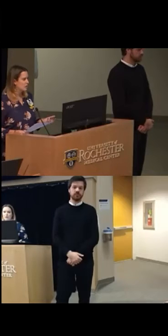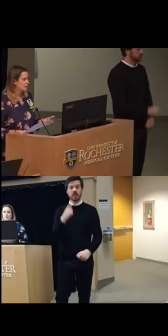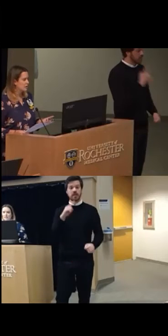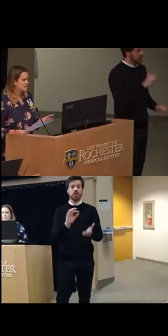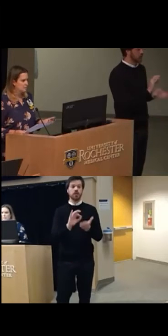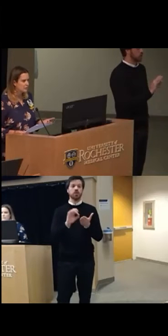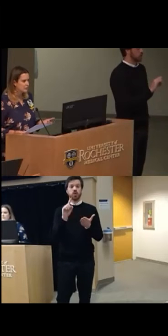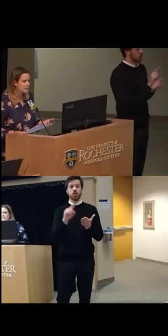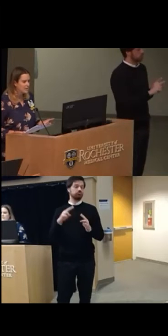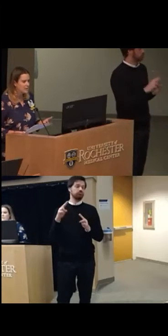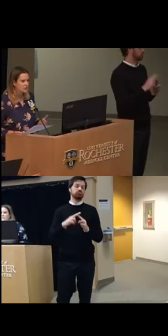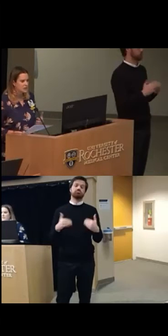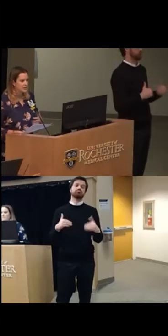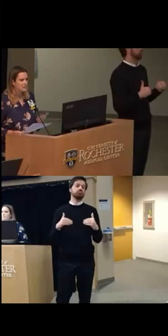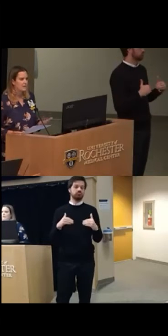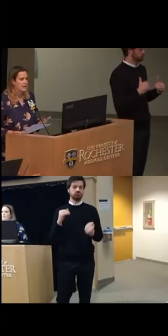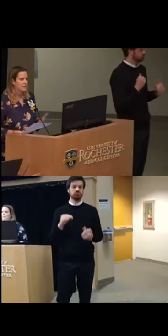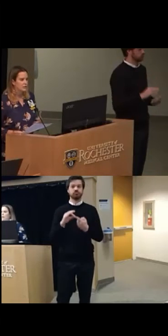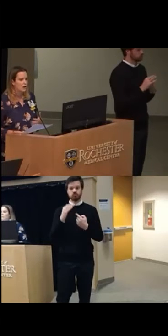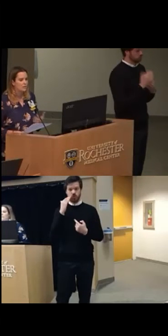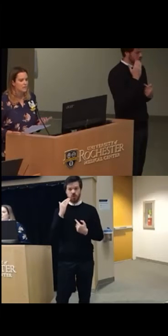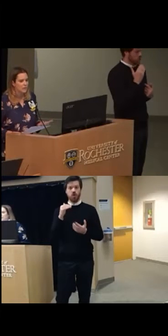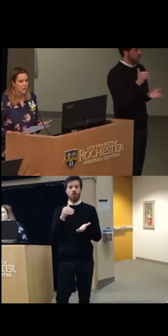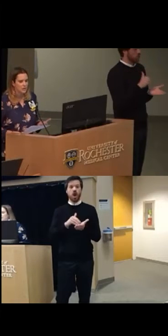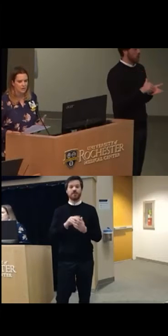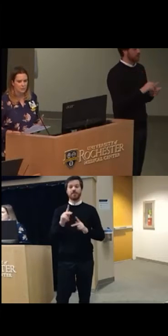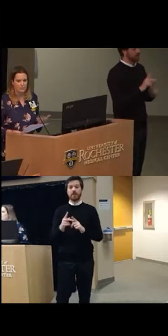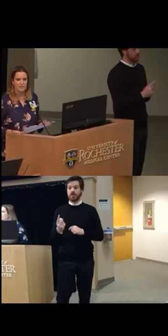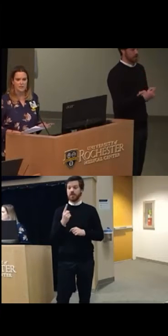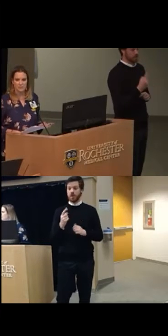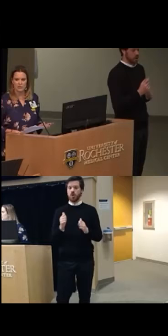are exceptional especially given the fact that so often people come to us with a misconception